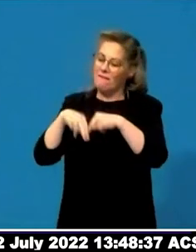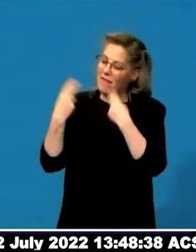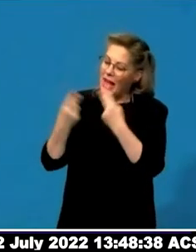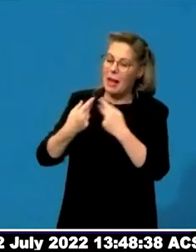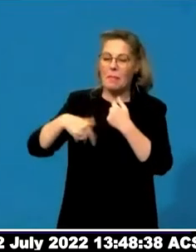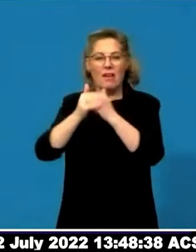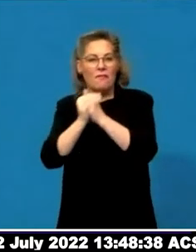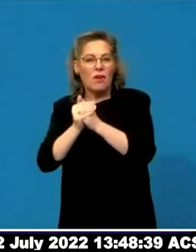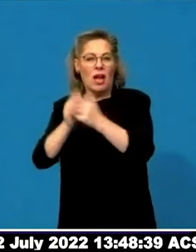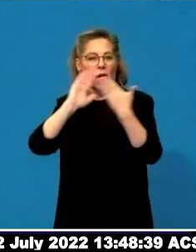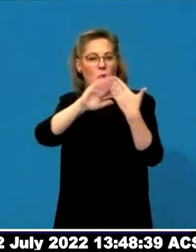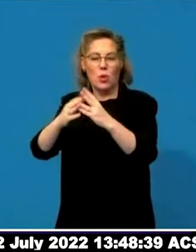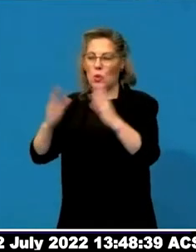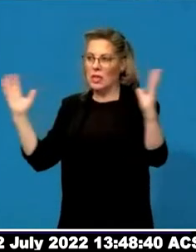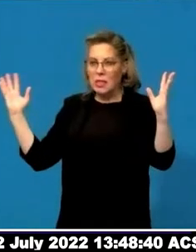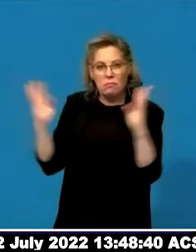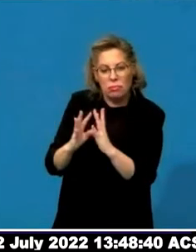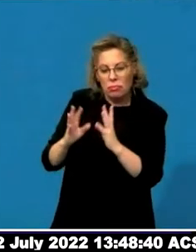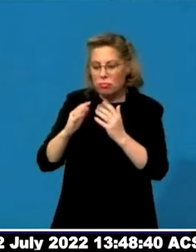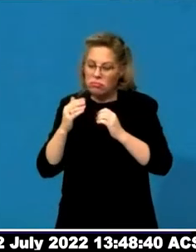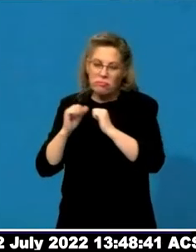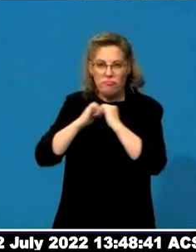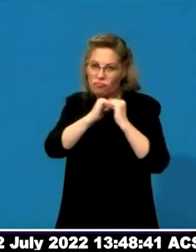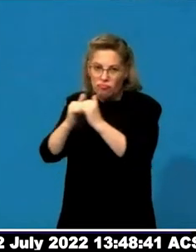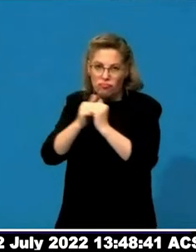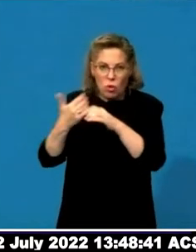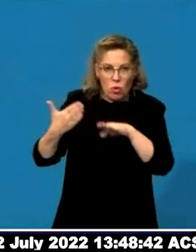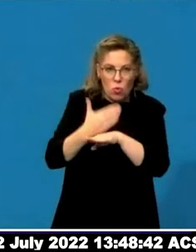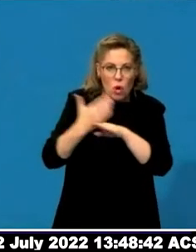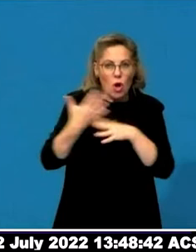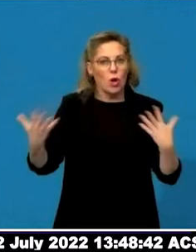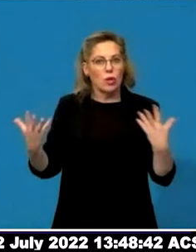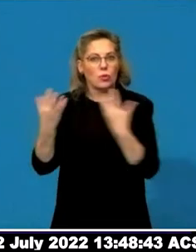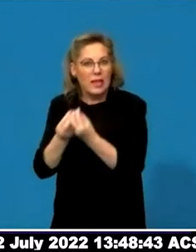The Tjungu team had all their staff going out into the community everywhere.